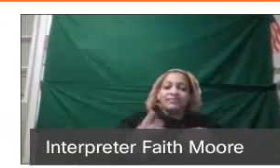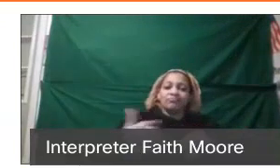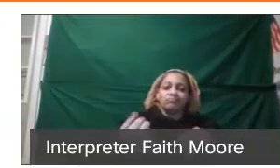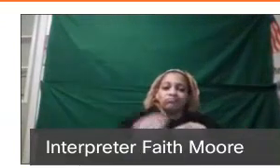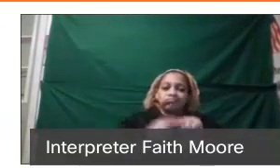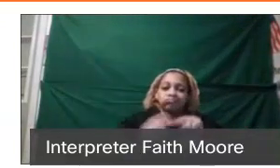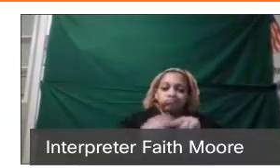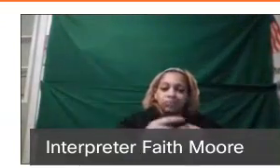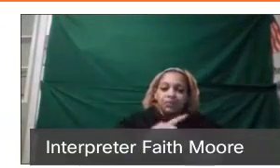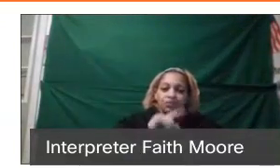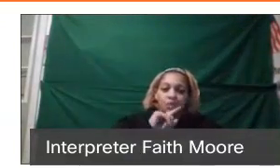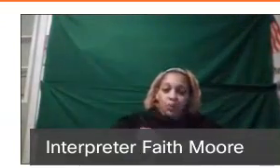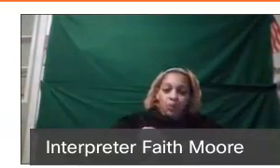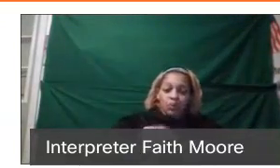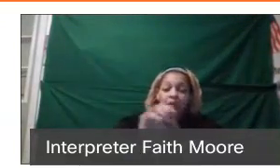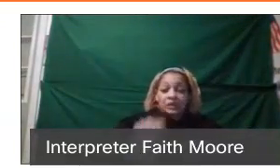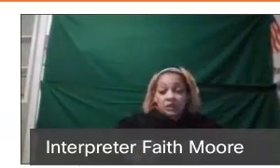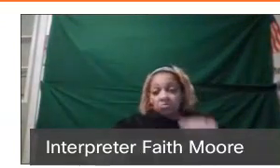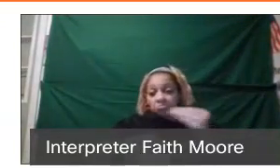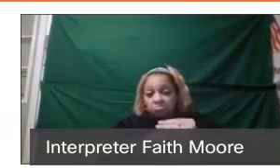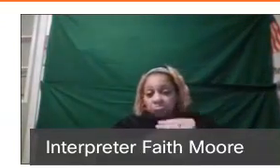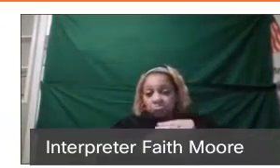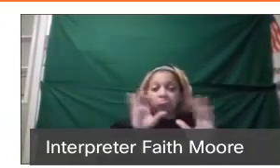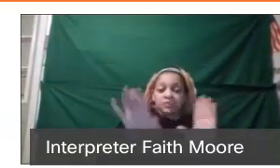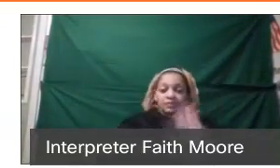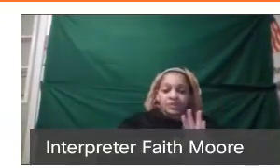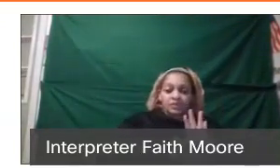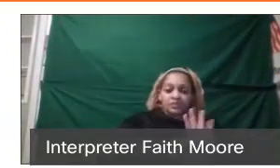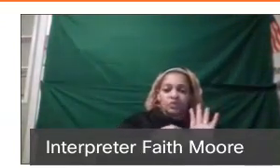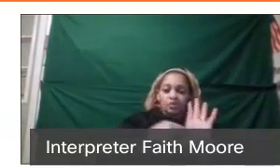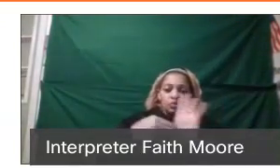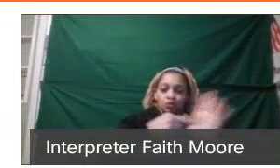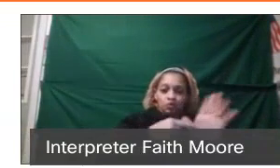To the website highlight, you would just like the report showing the illustrations. I think that's what we.